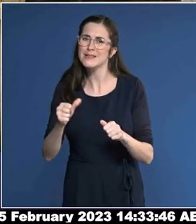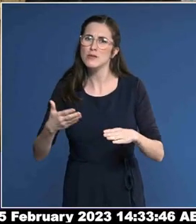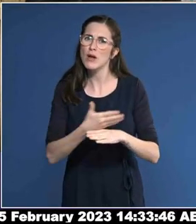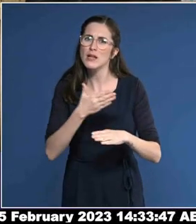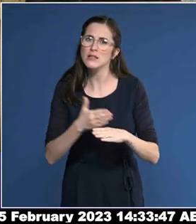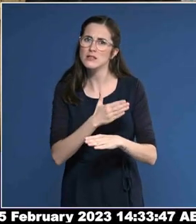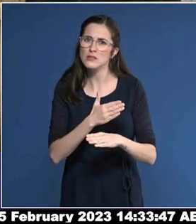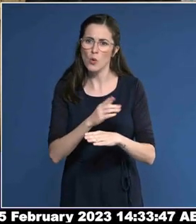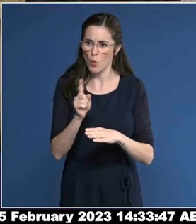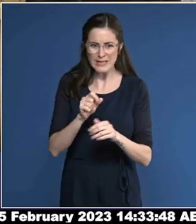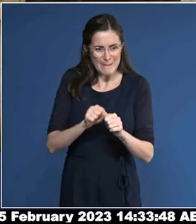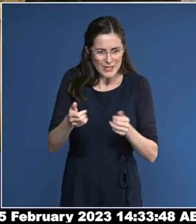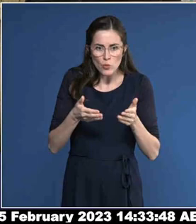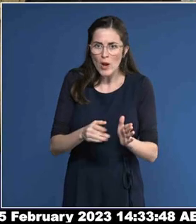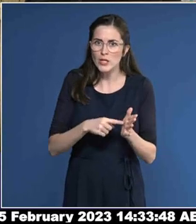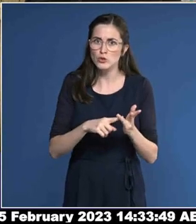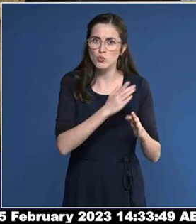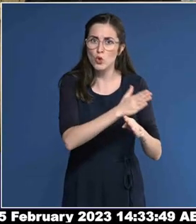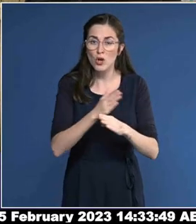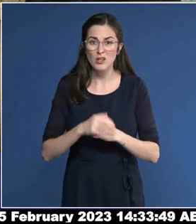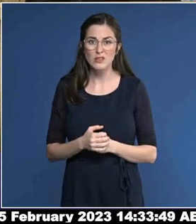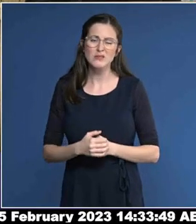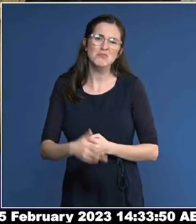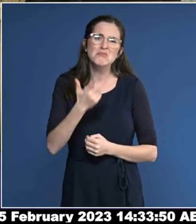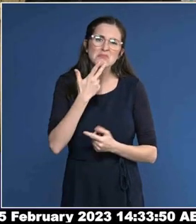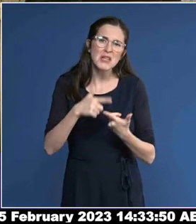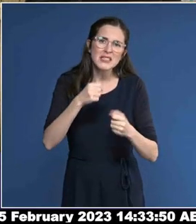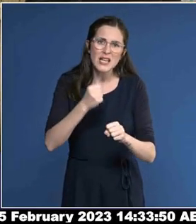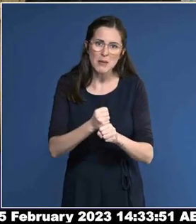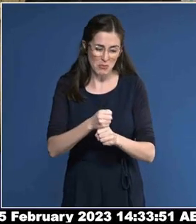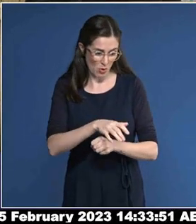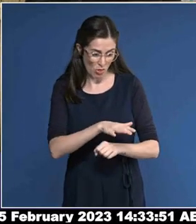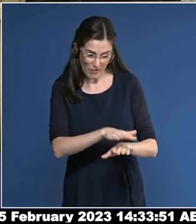And maybe having a dirty floor is less important than supporting someone to actually